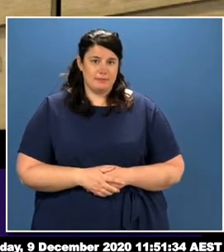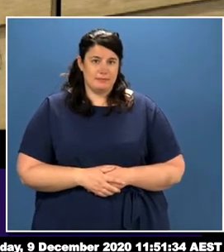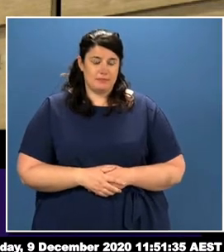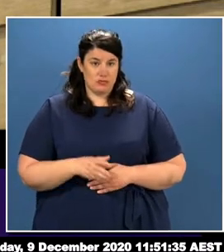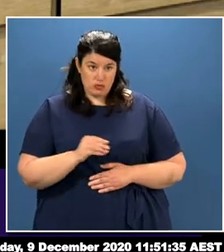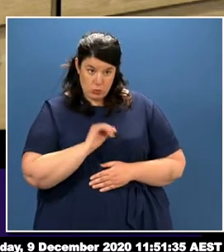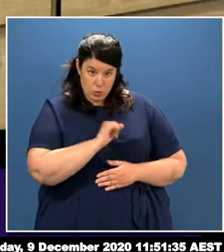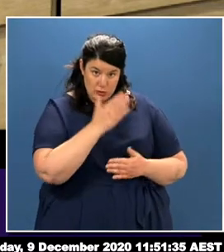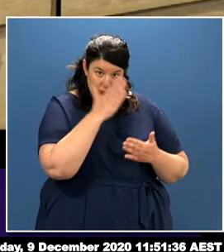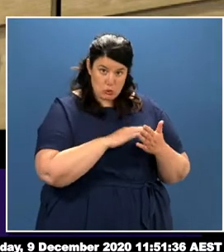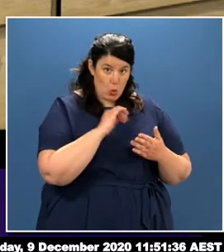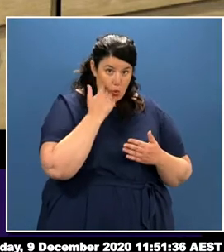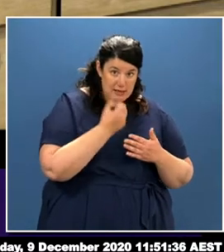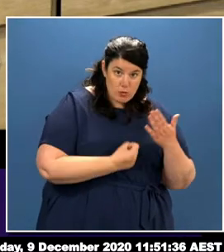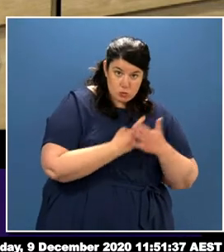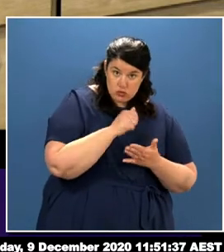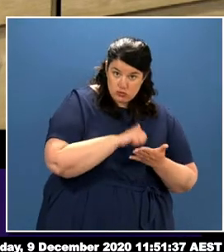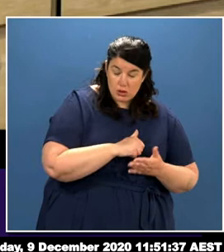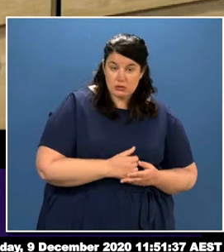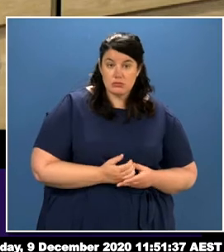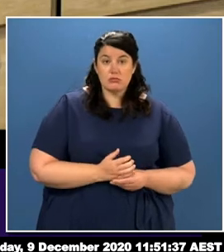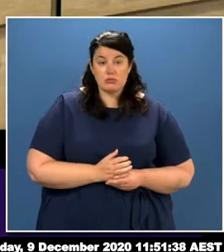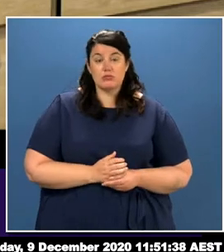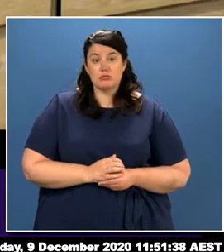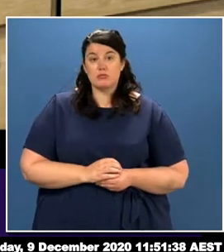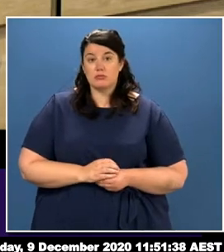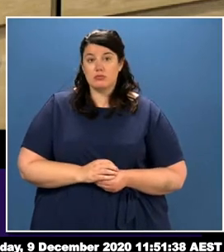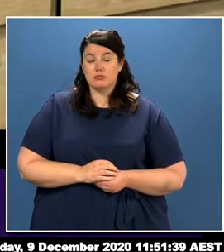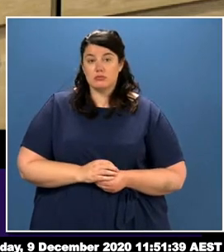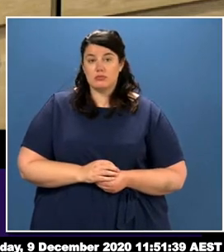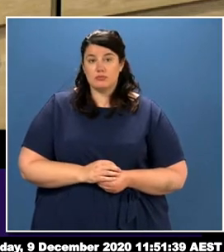of my personal experience.